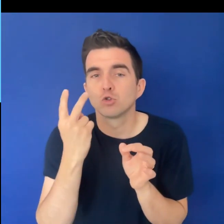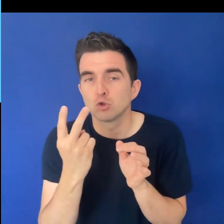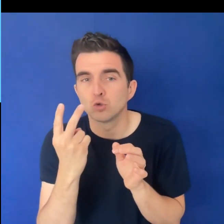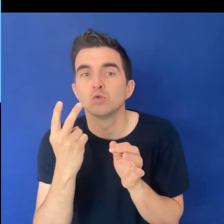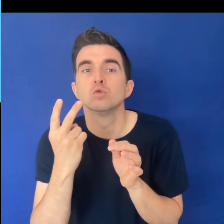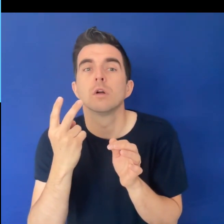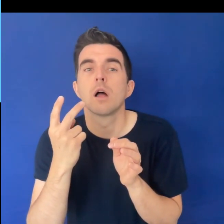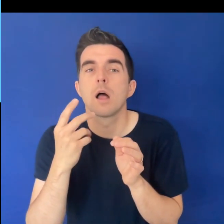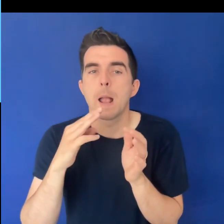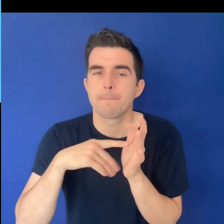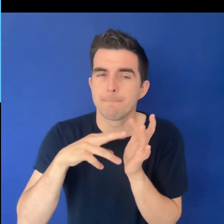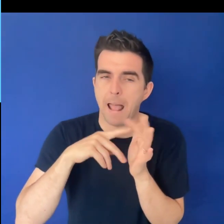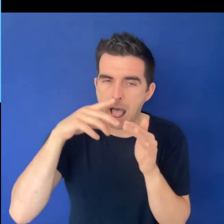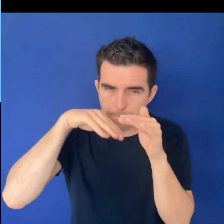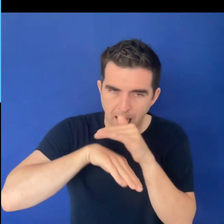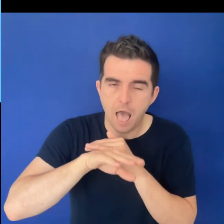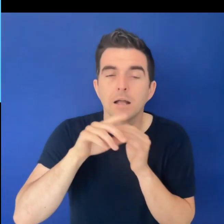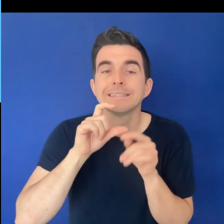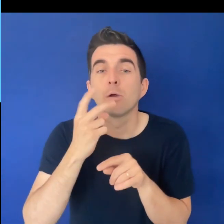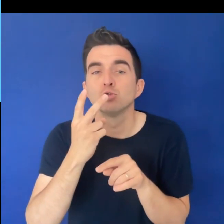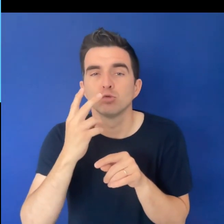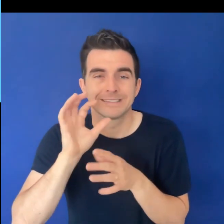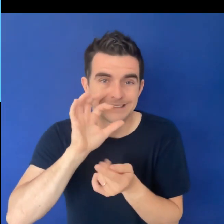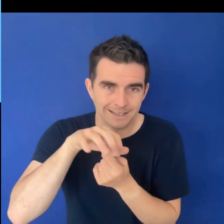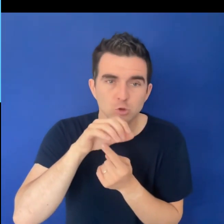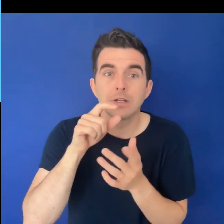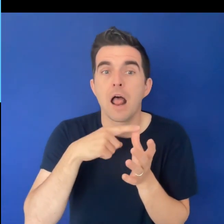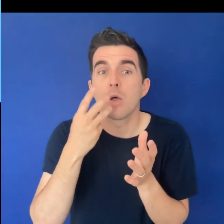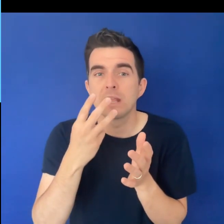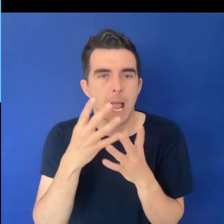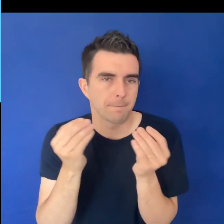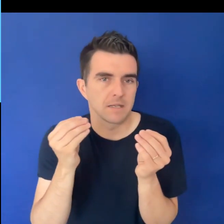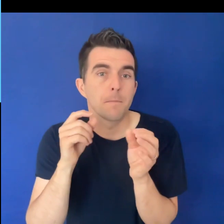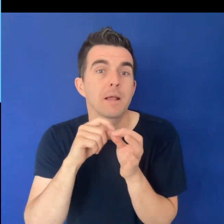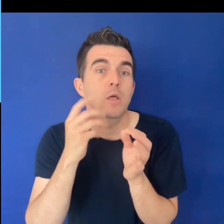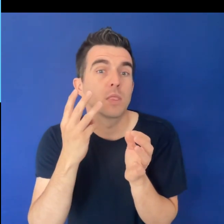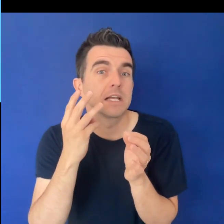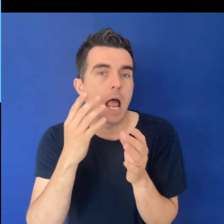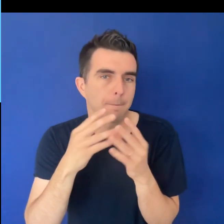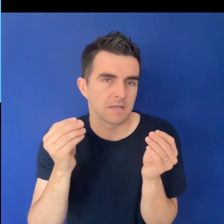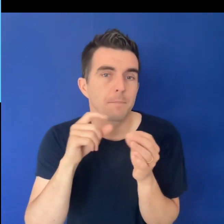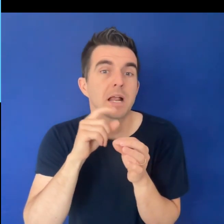is a Mine. C2 is a Station. A3 is empty. B3 is Empty. C3 is a Rail.